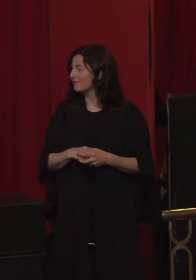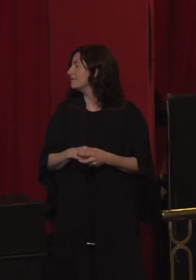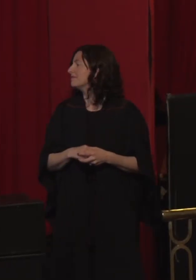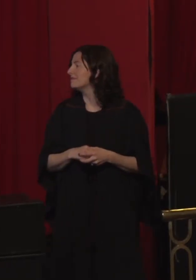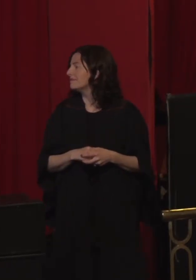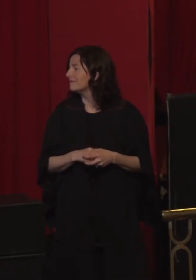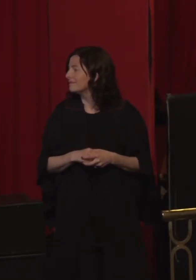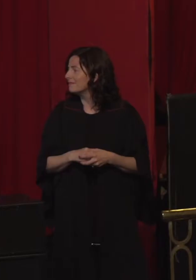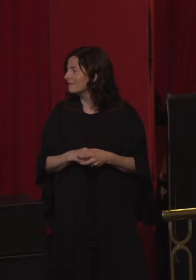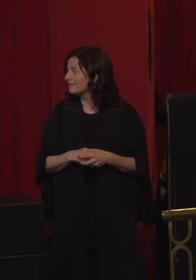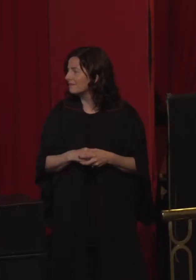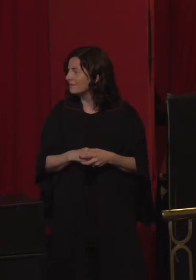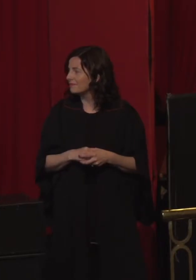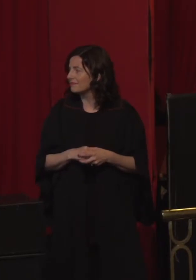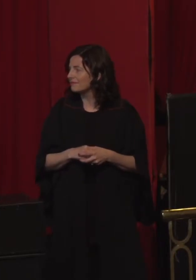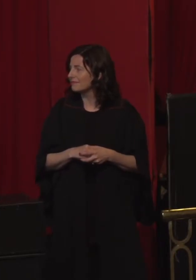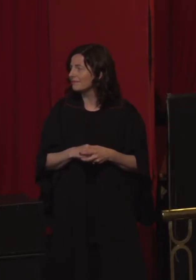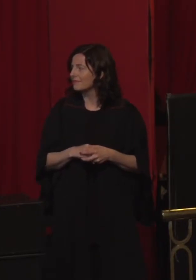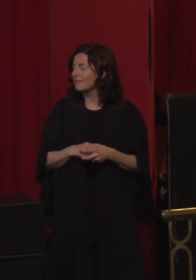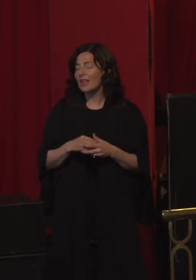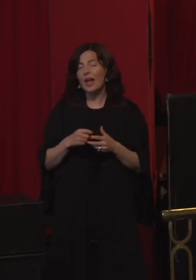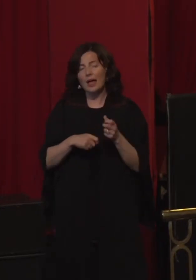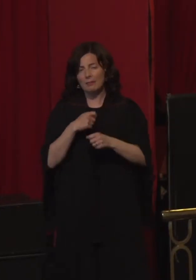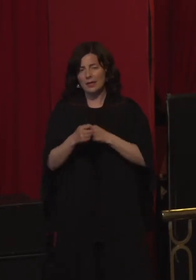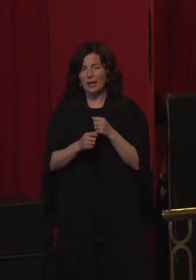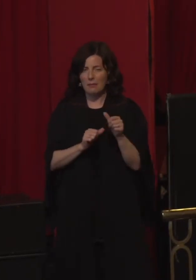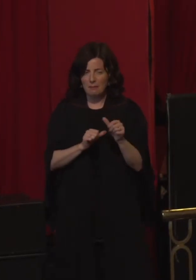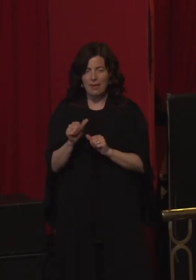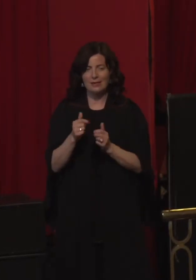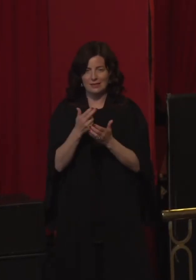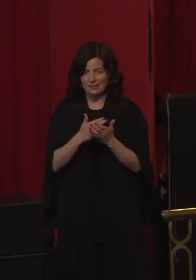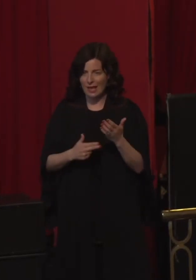I became a much stronger designer as well as a much more responsible and confident person.